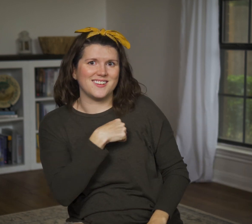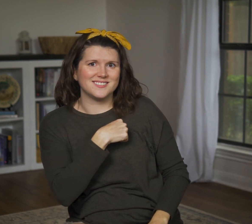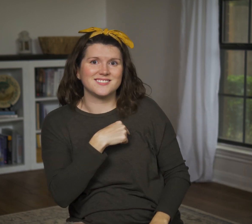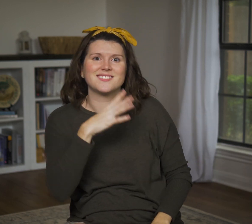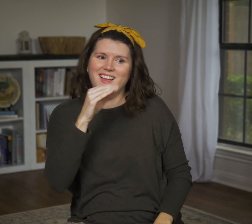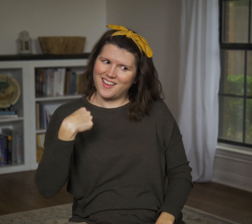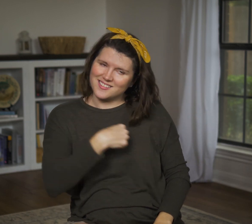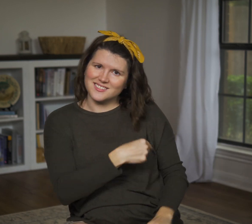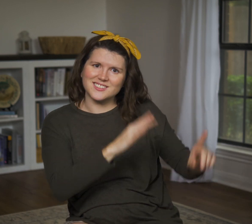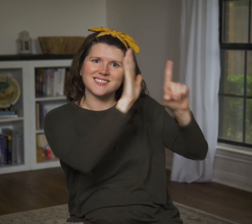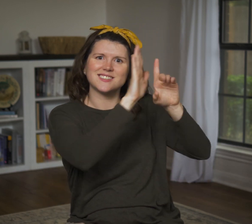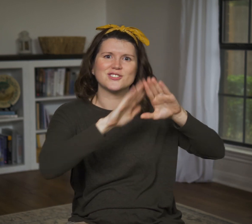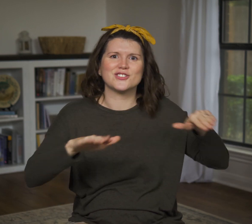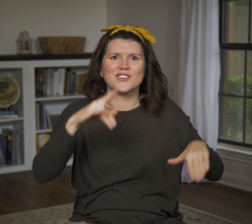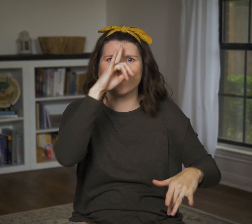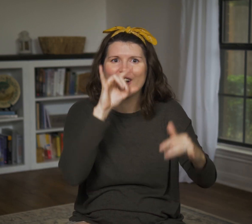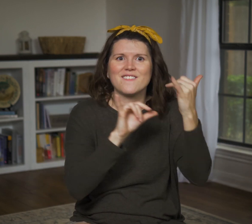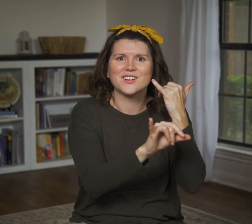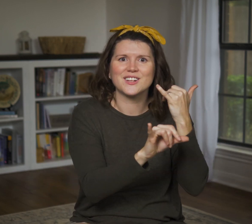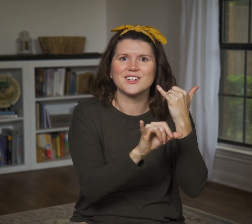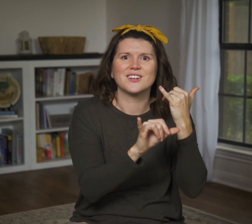and to our children forever,